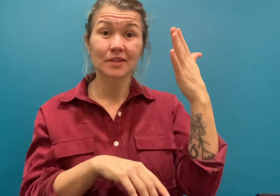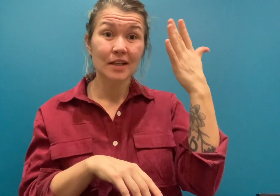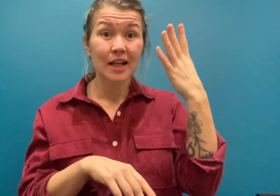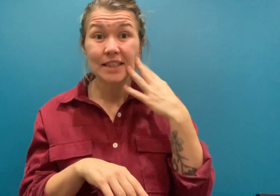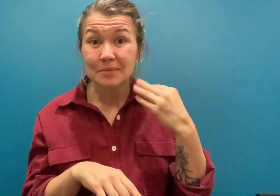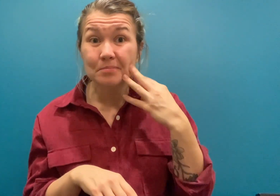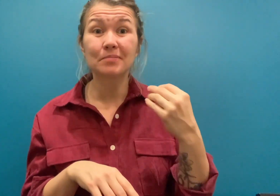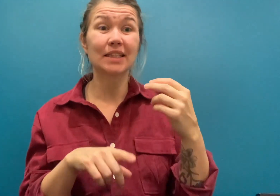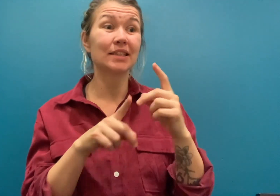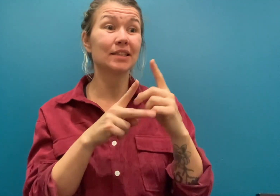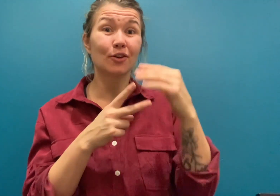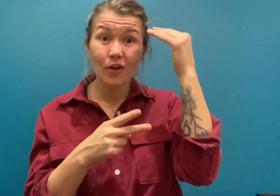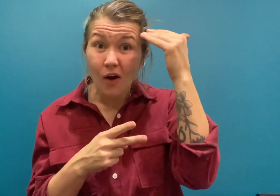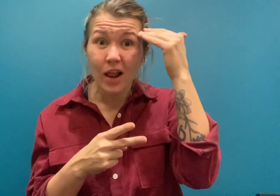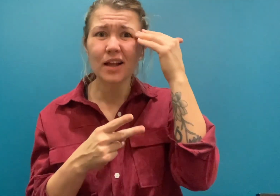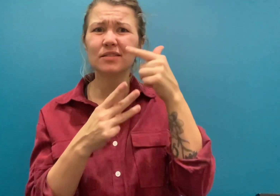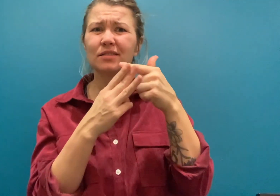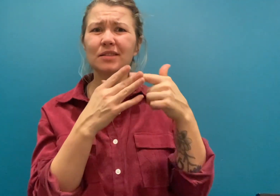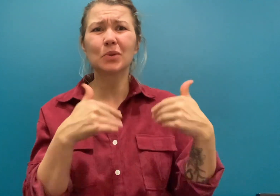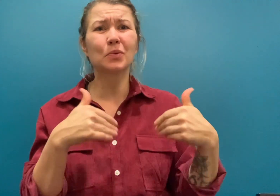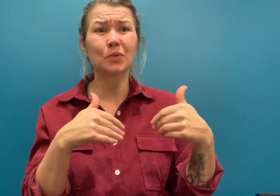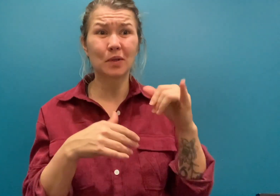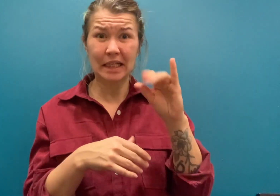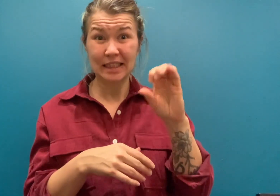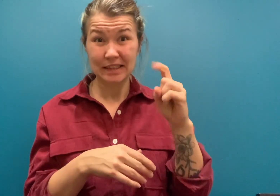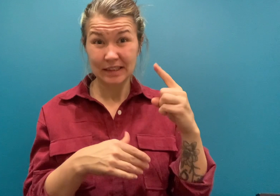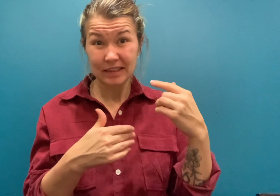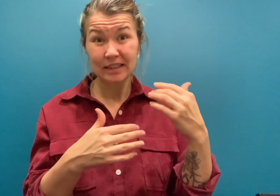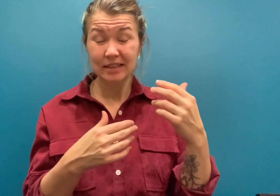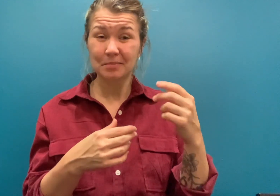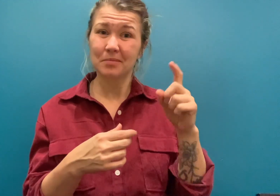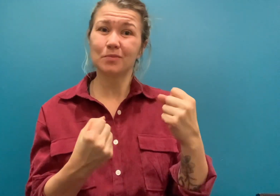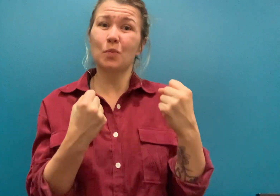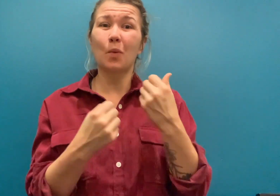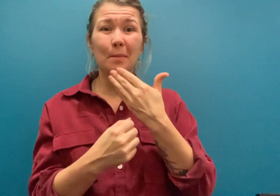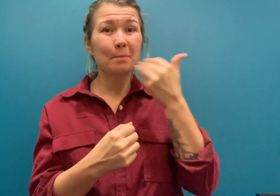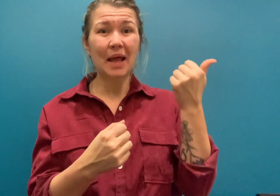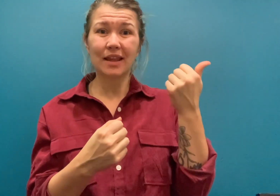experience and knowledge. ICSD needs to be stronger and